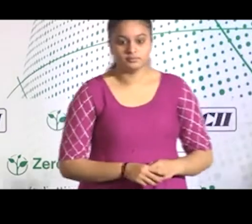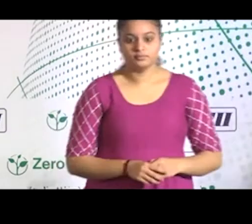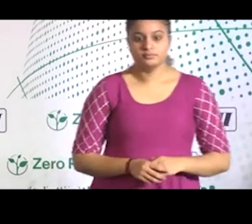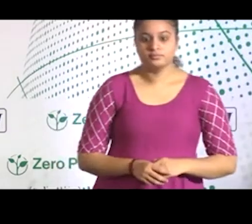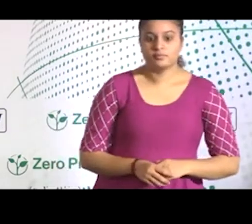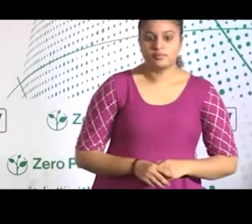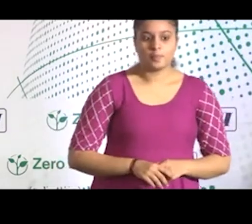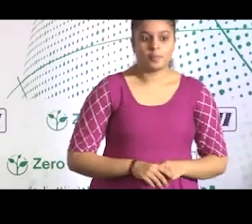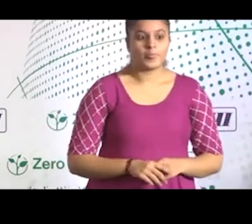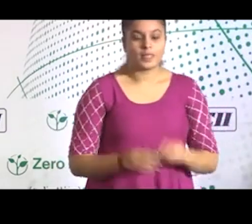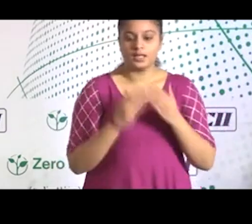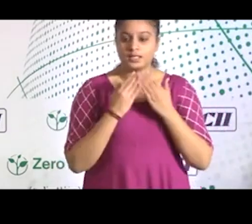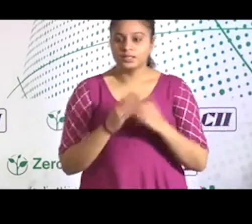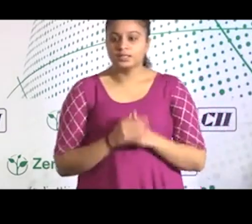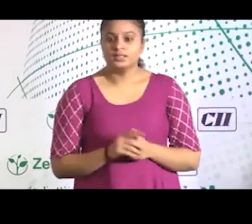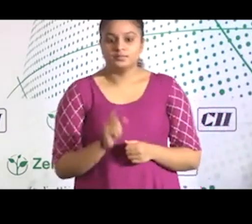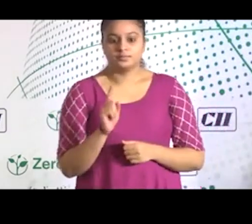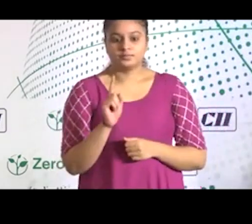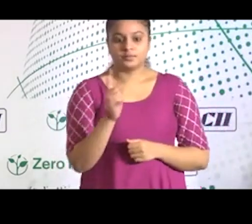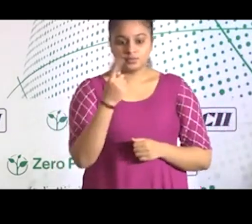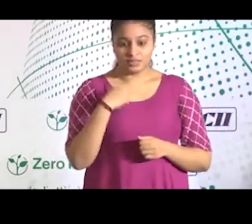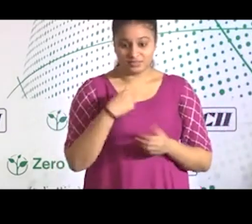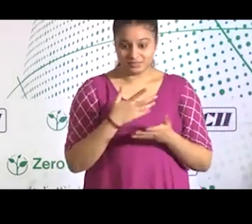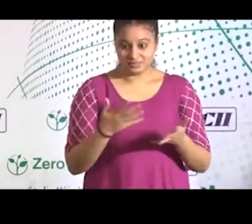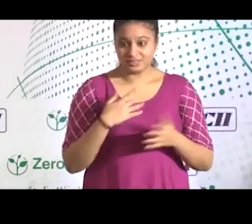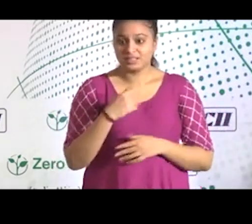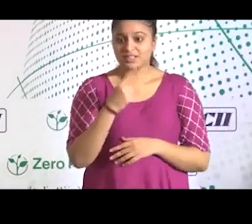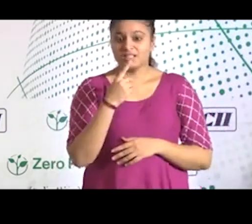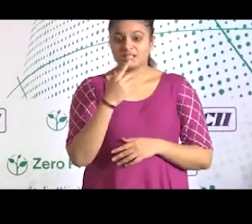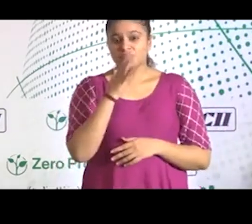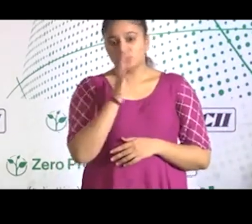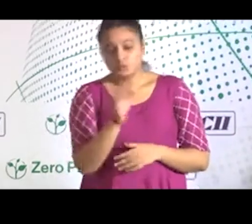Yeah, I think the first thing what I truly believe in as an organization